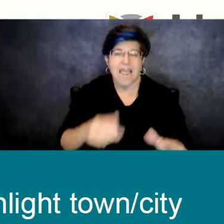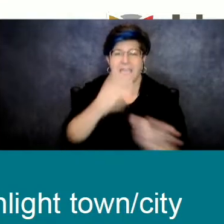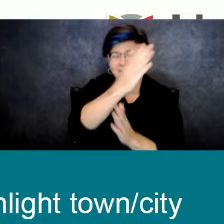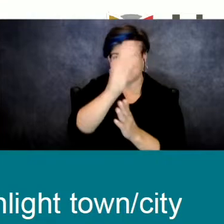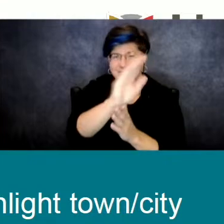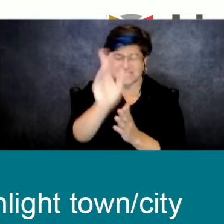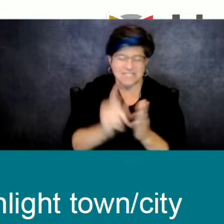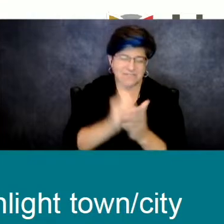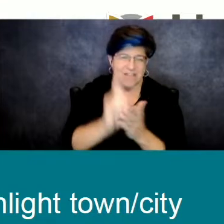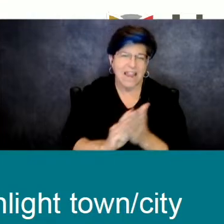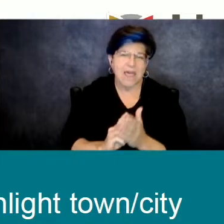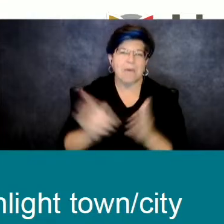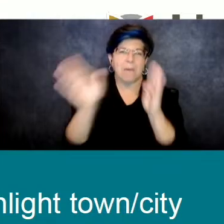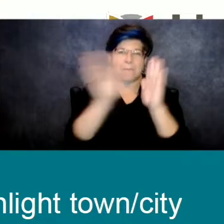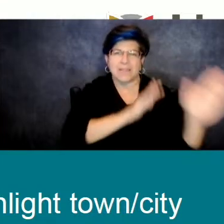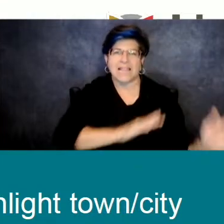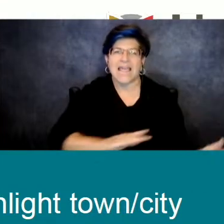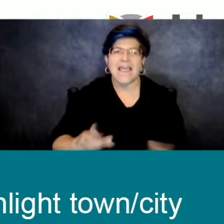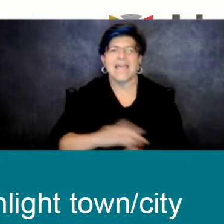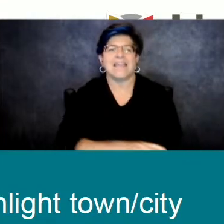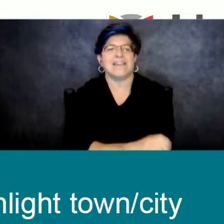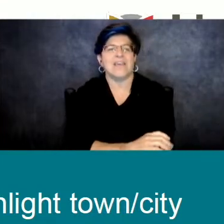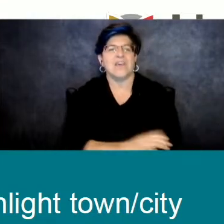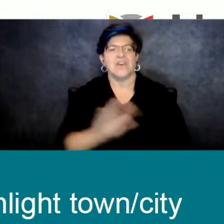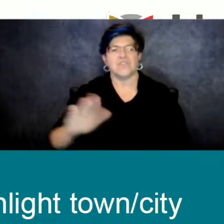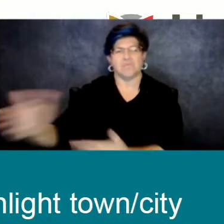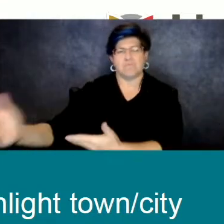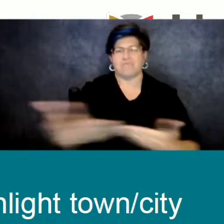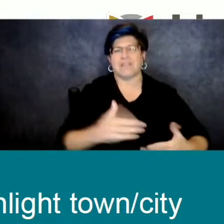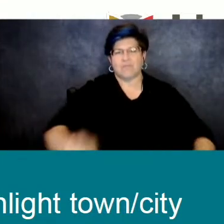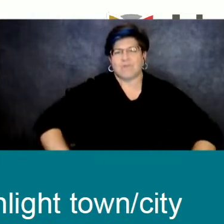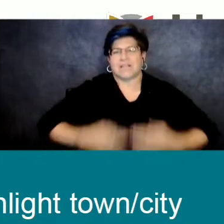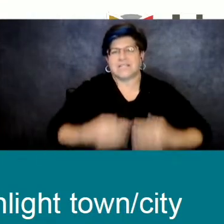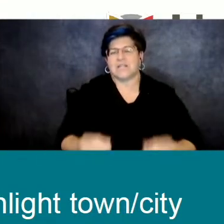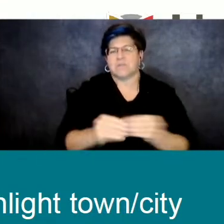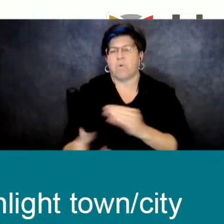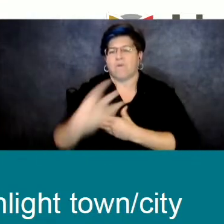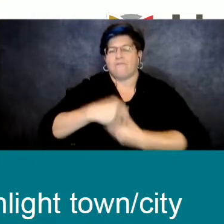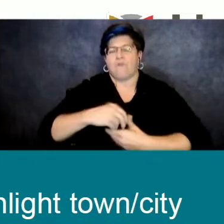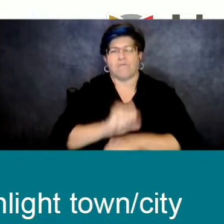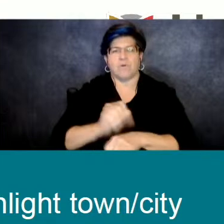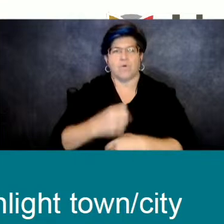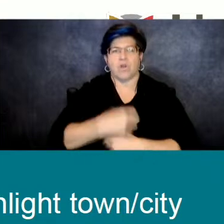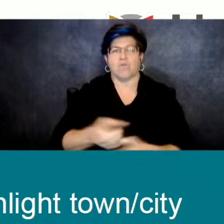HAS DEVISED A PLAN TO SORT OF LAUNCH A LIVE WORLD TOUR TO